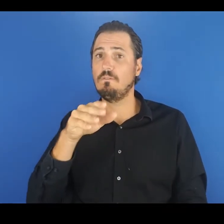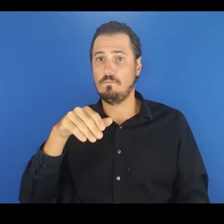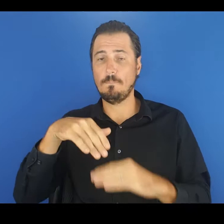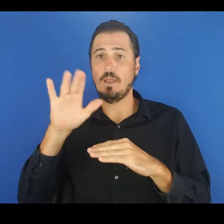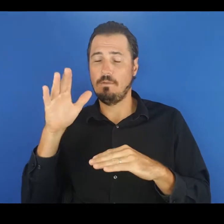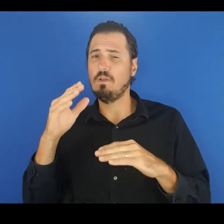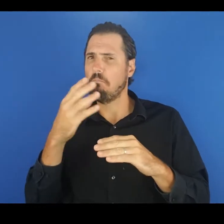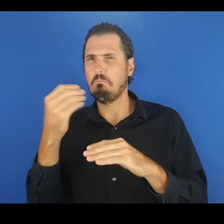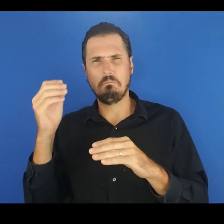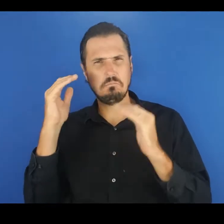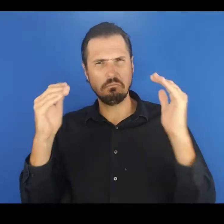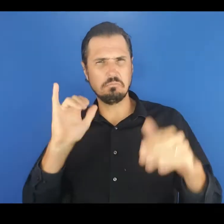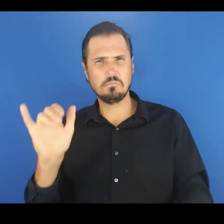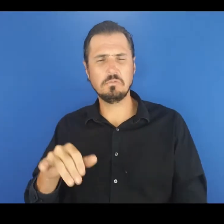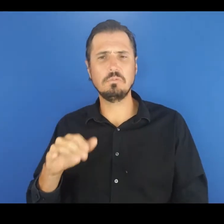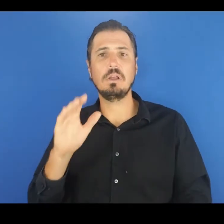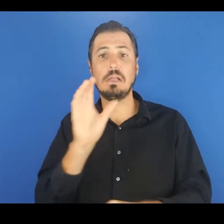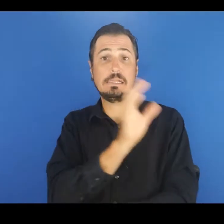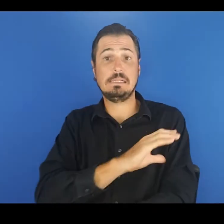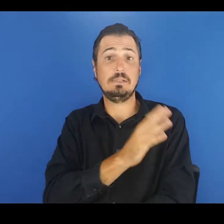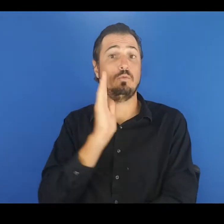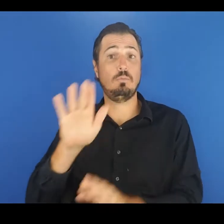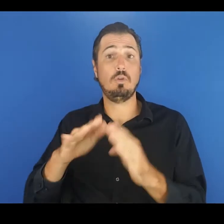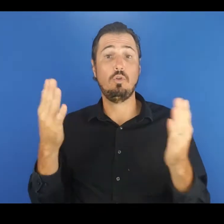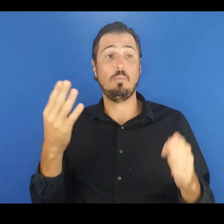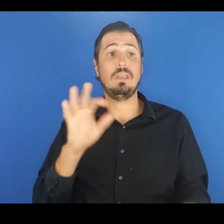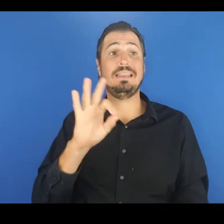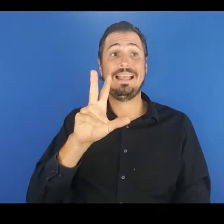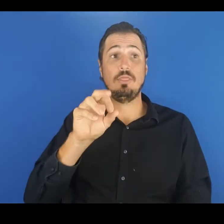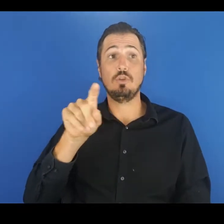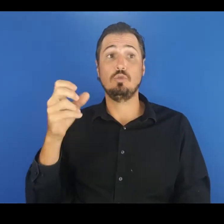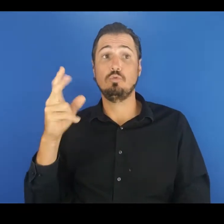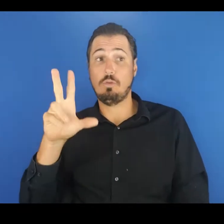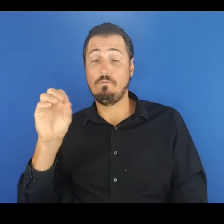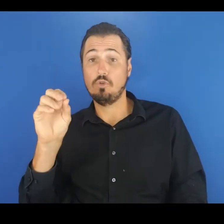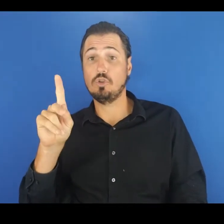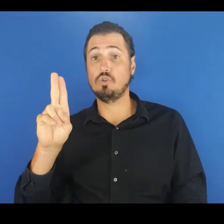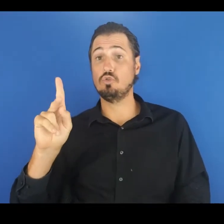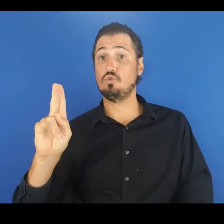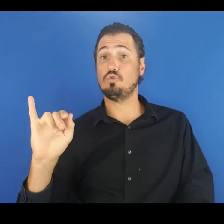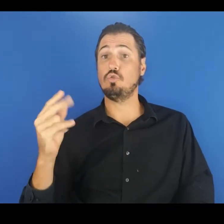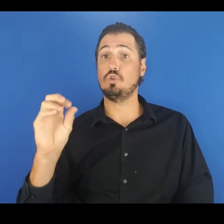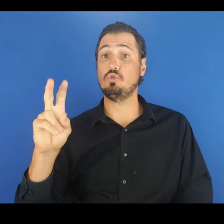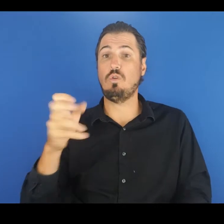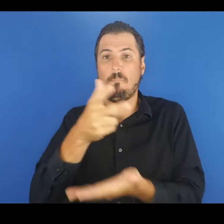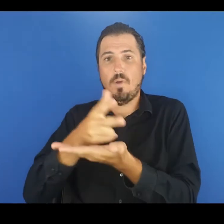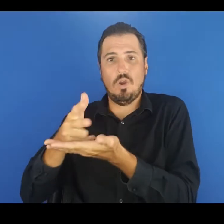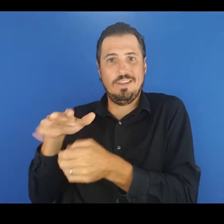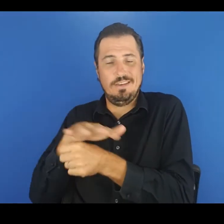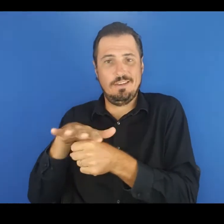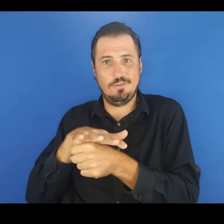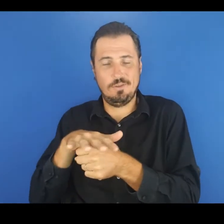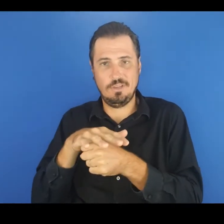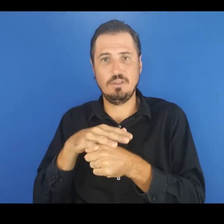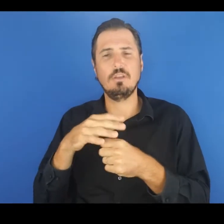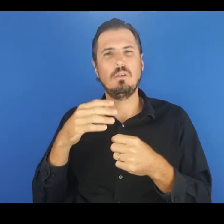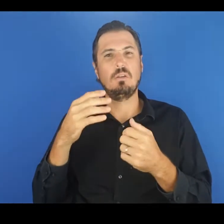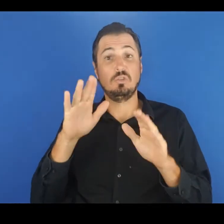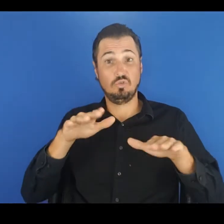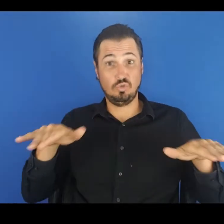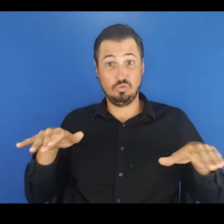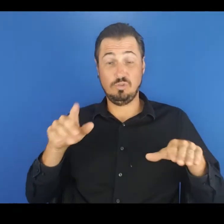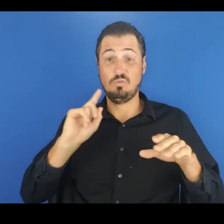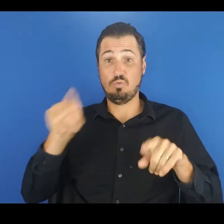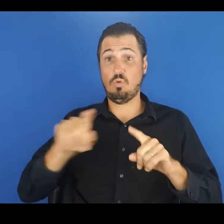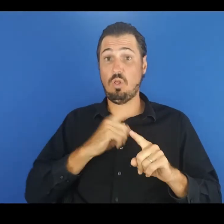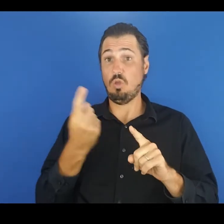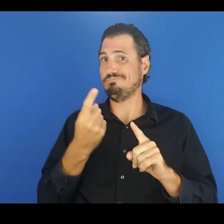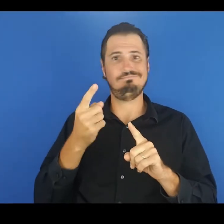The clinic will be open Saturday from 9:30 a.m. to 12:30 p.m. in the Kukui Grove Parking Lot. Children must be accompanied by a parent or guardian